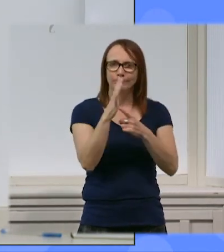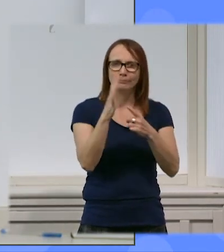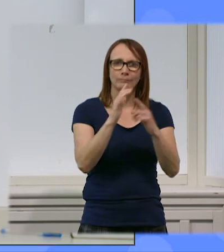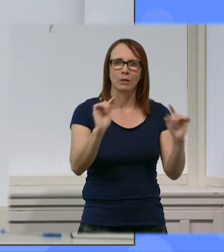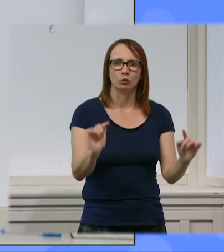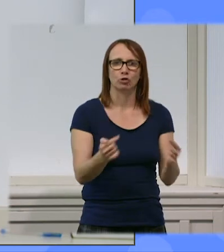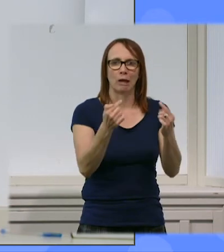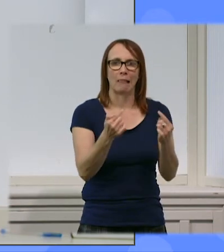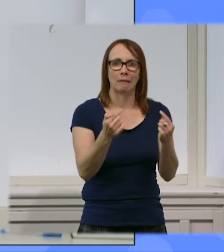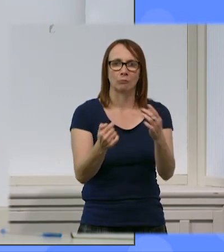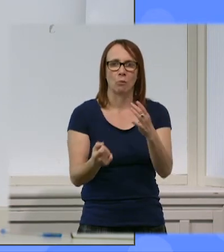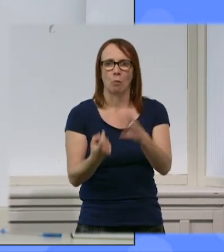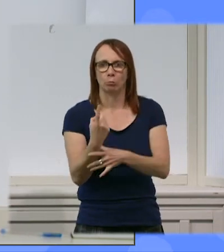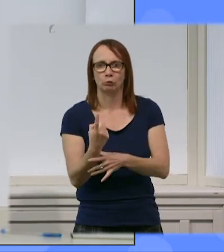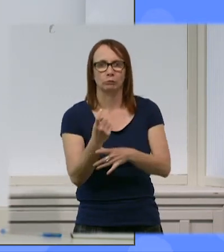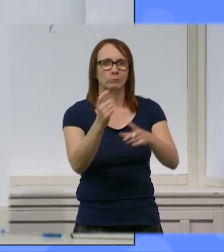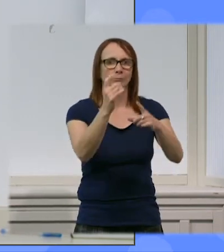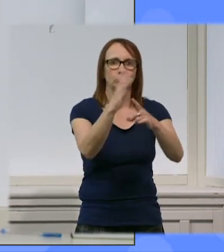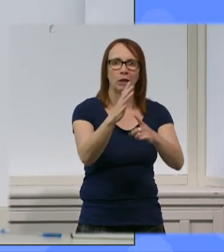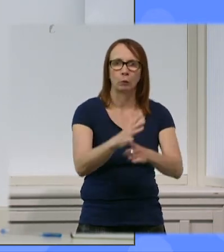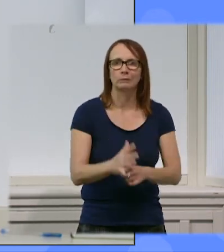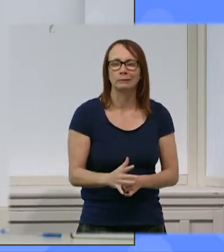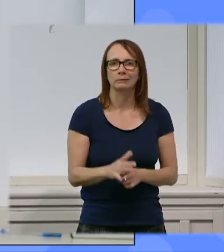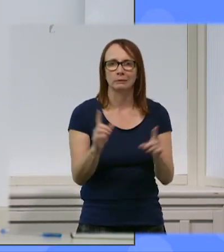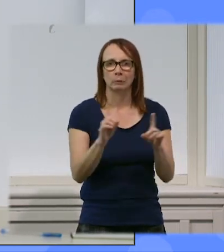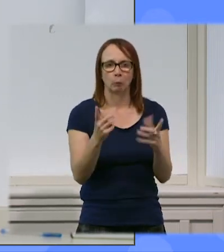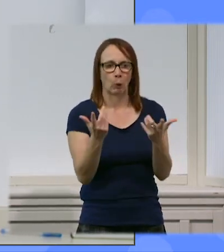opportunities and priorities for action to make Scotland a sustainable country